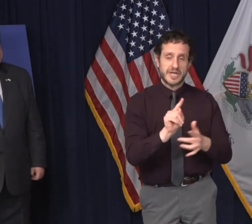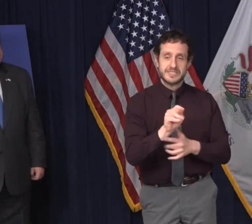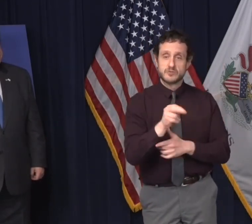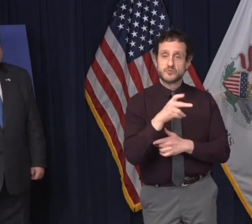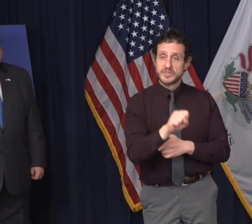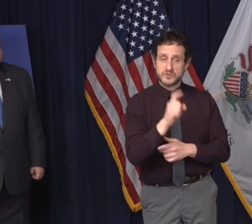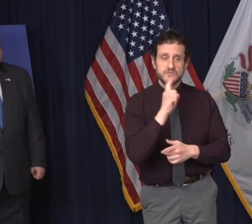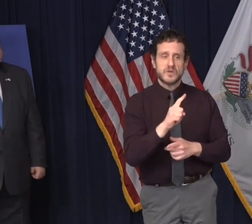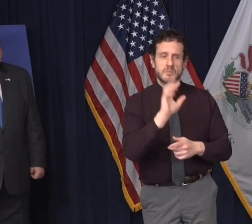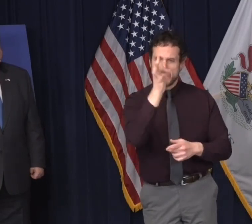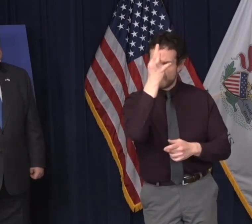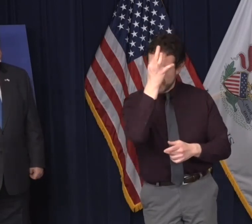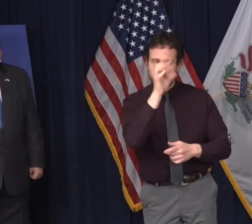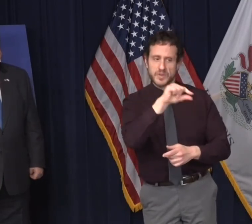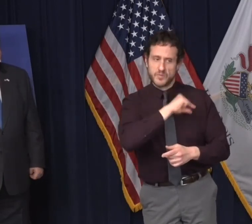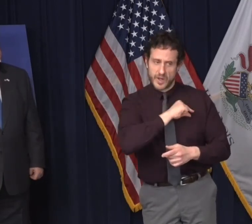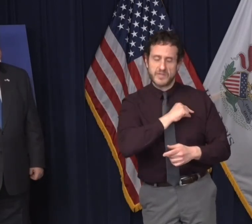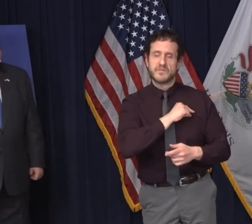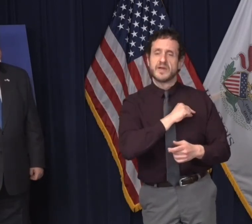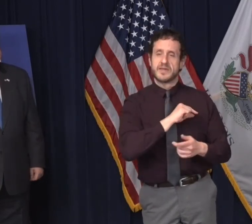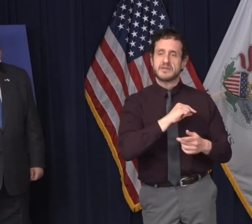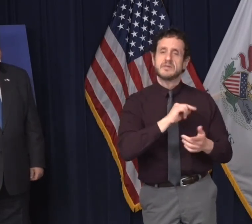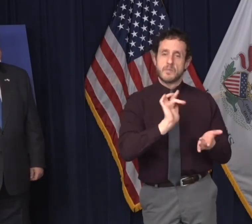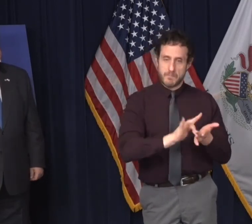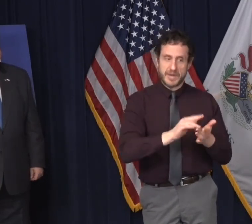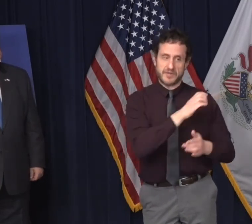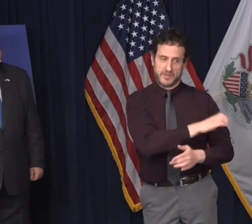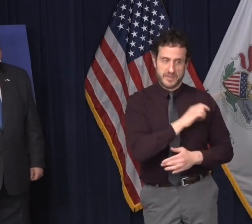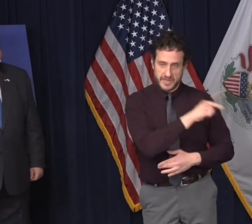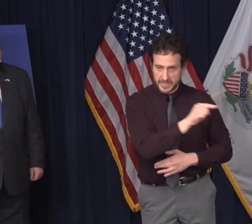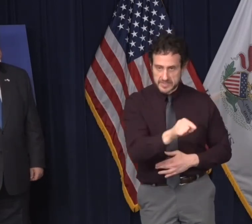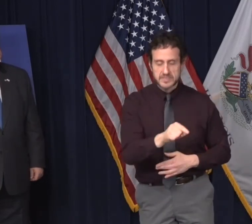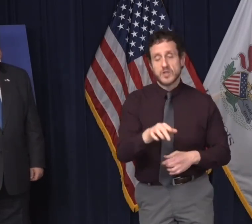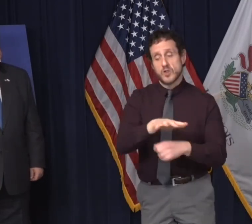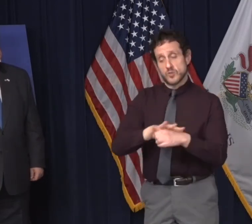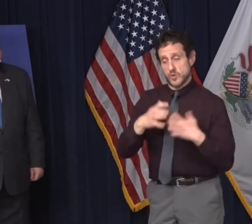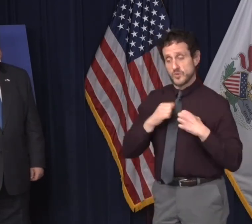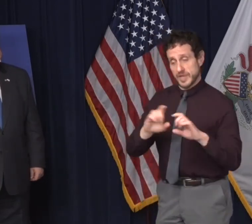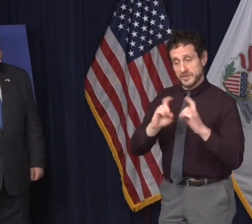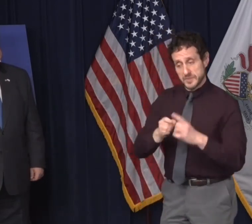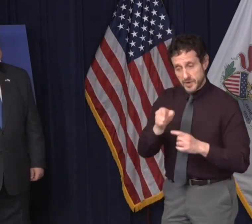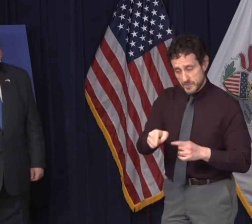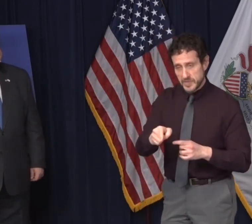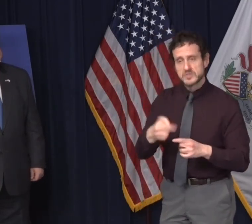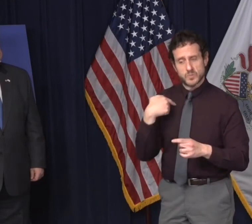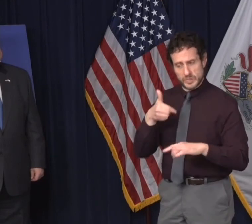LOCAL HEALTH DEPARTMENTS, PROFESSIONAL CONTACT TRACERS FROM HEALTH CARE CENTERS,